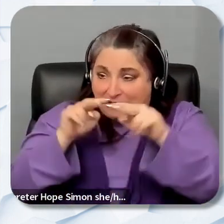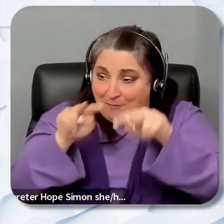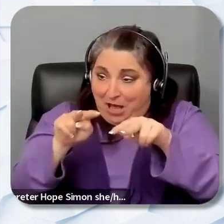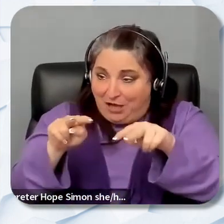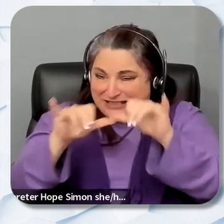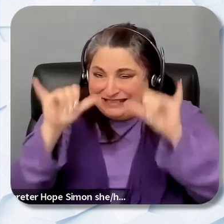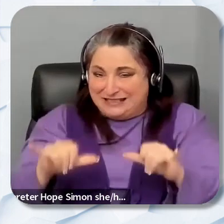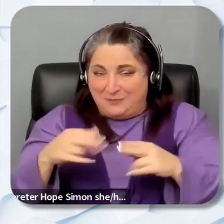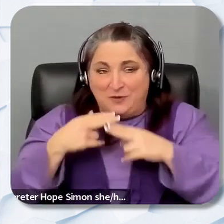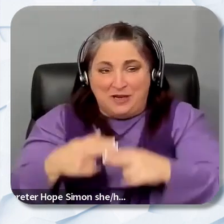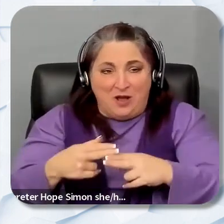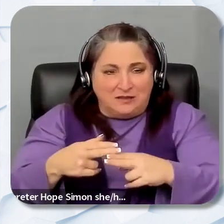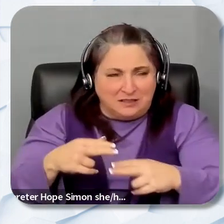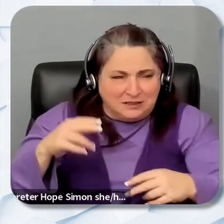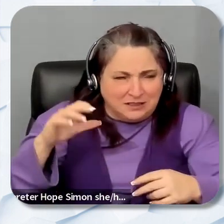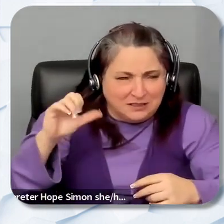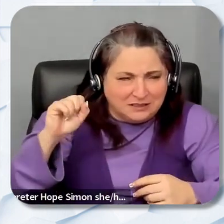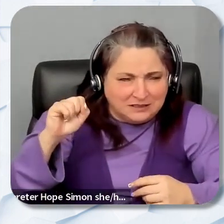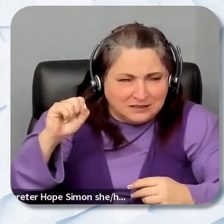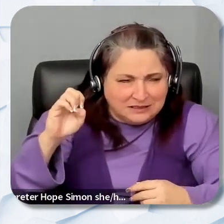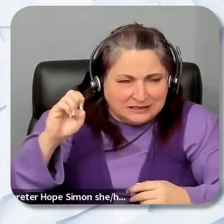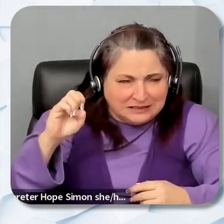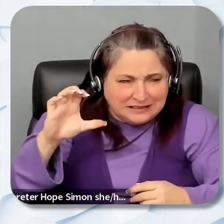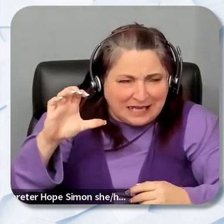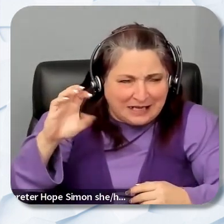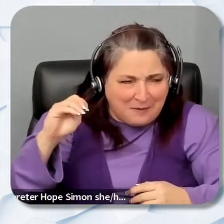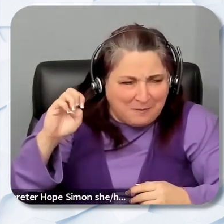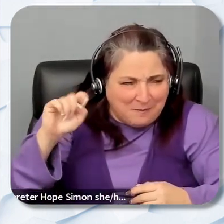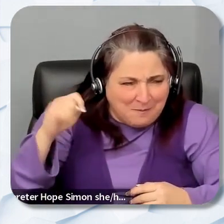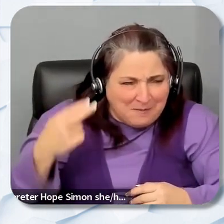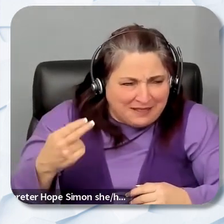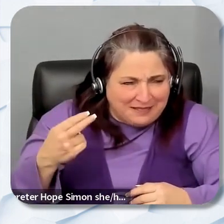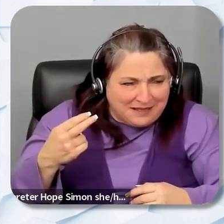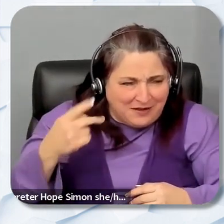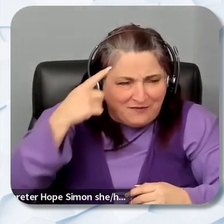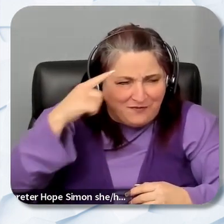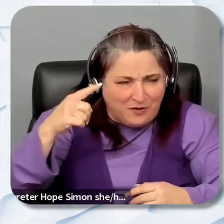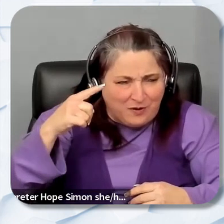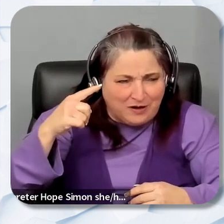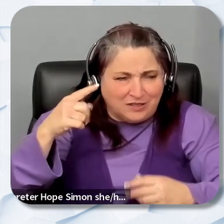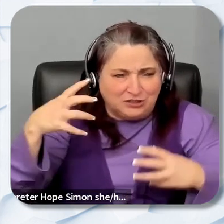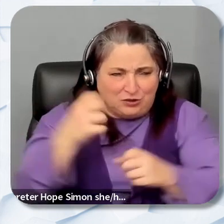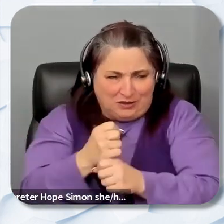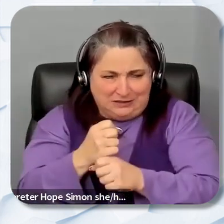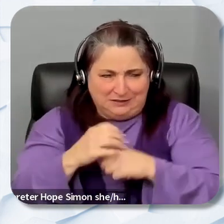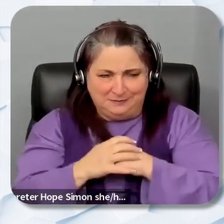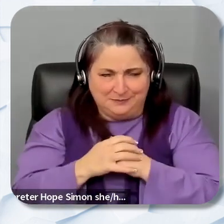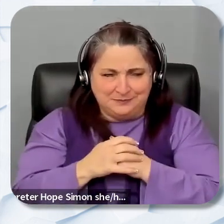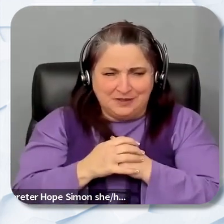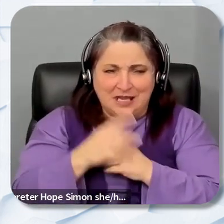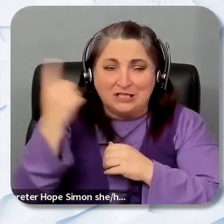system SECMS for short. Now the disproportionality review is only required for disproportionate